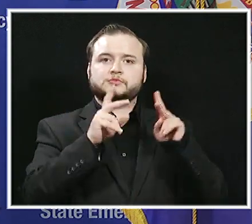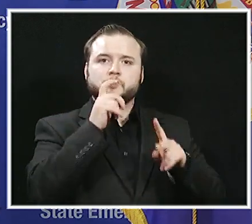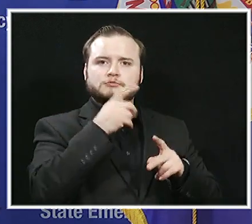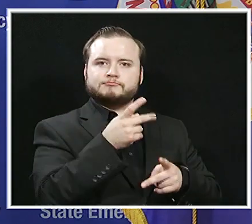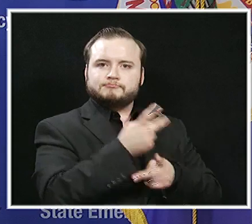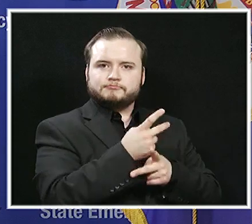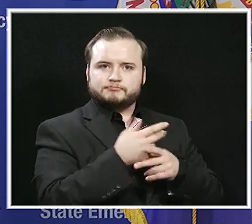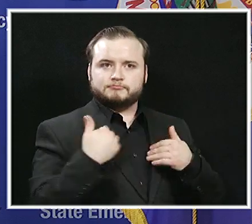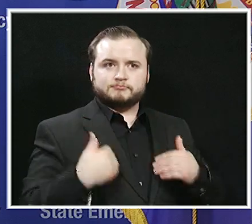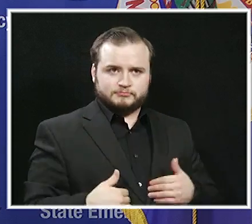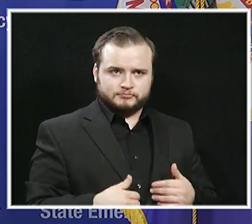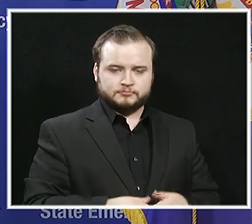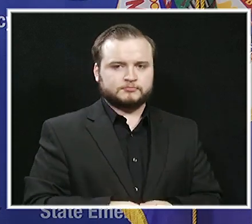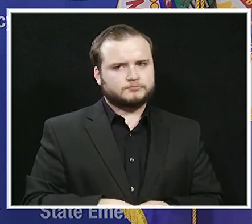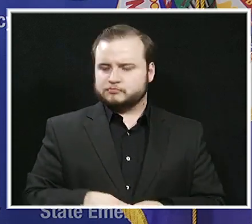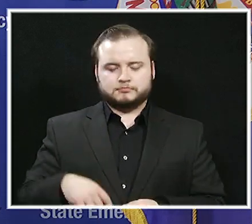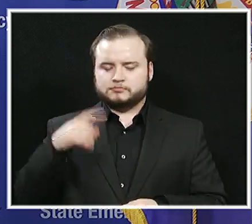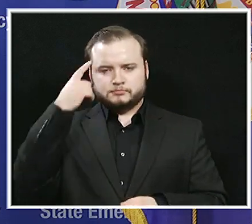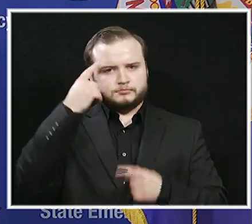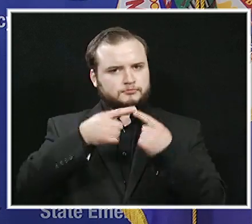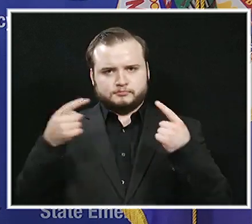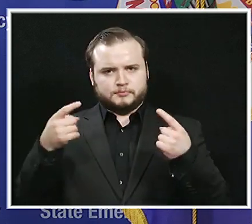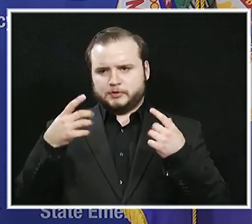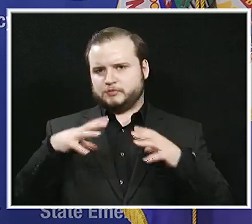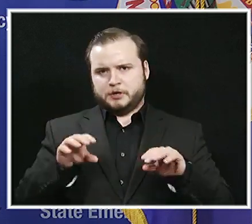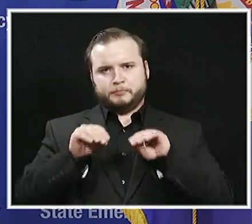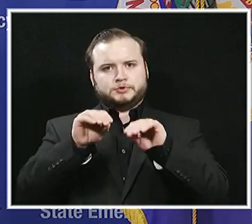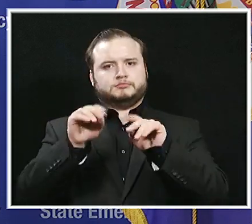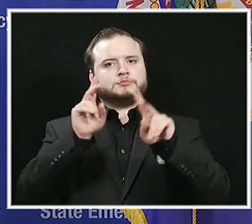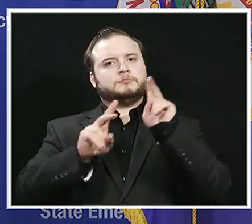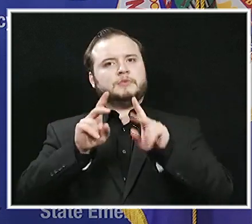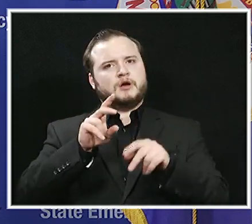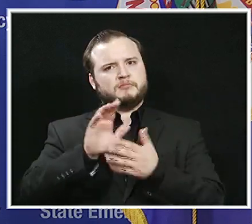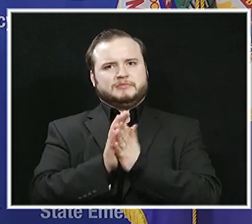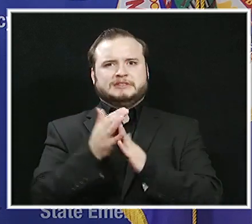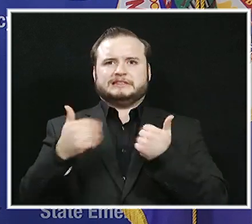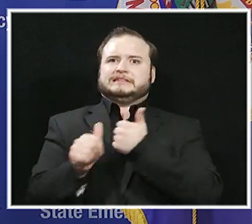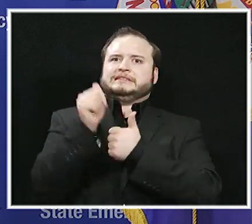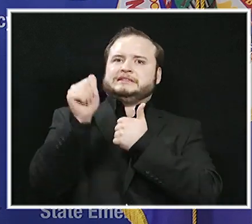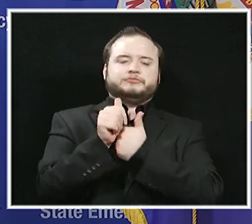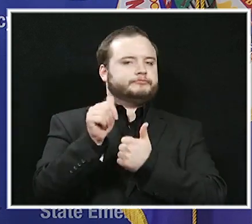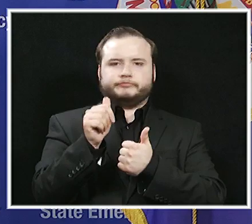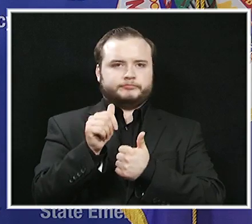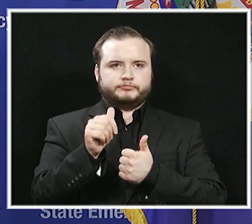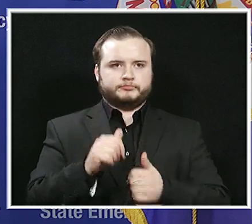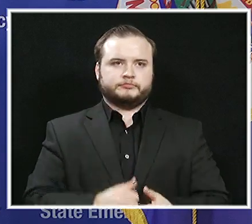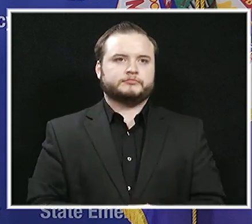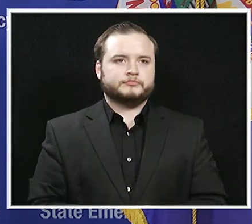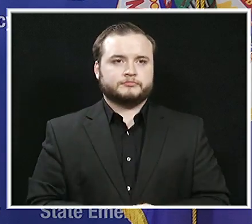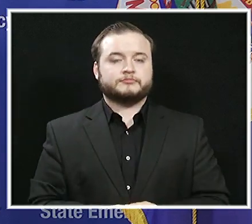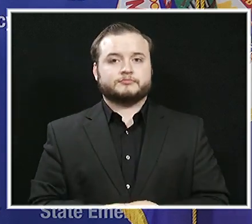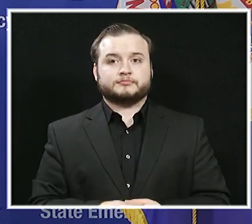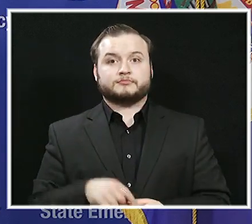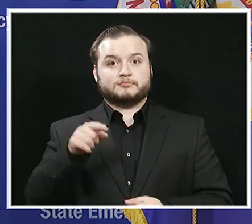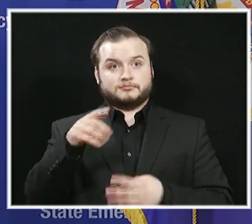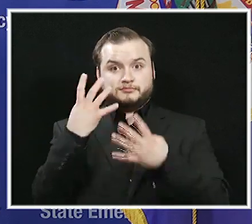facilities and those that are under our care, there's a humanity here that we cannot put them in situations where we're risking getting them. I think department of corrections is doing the best